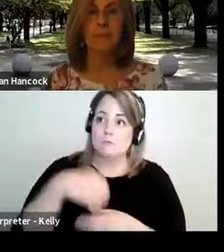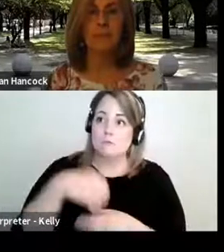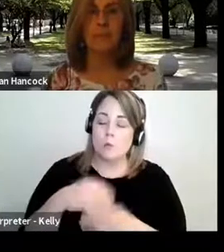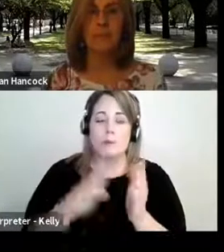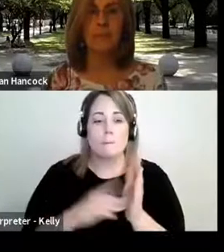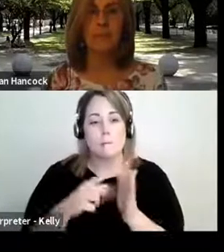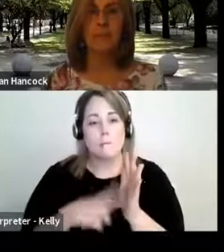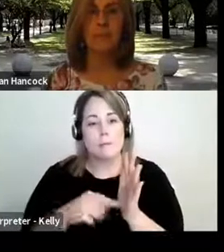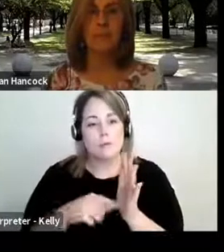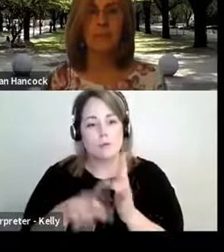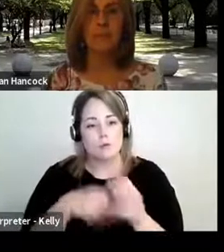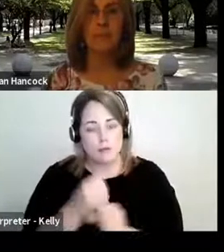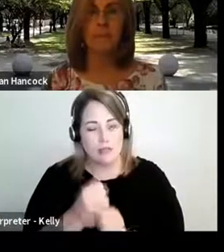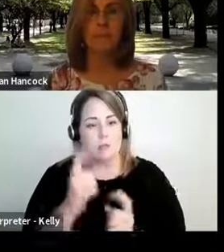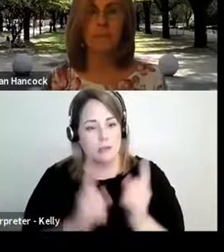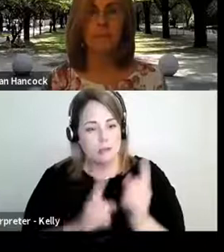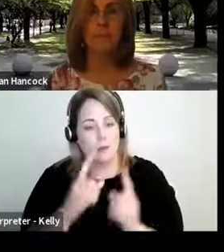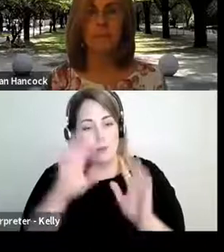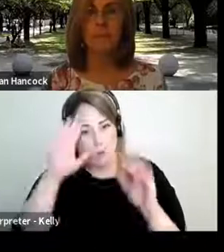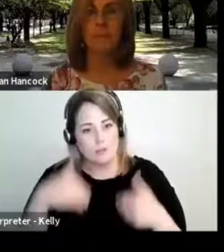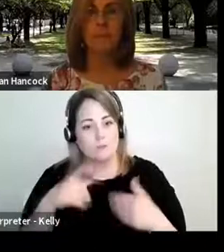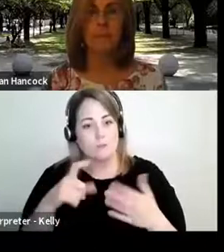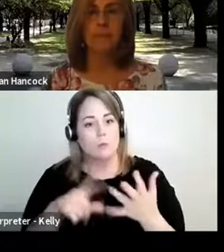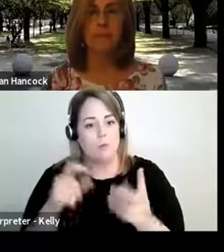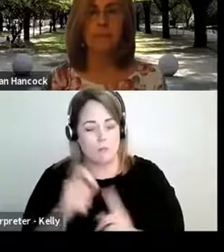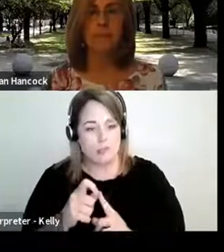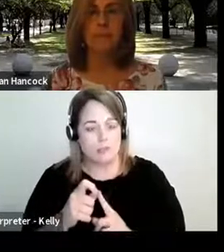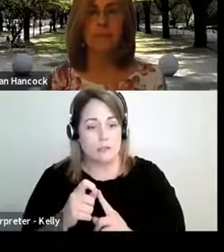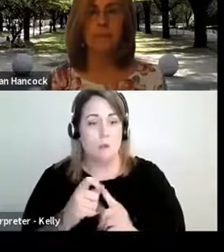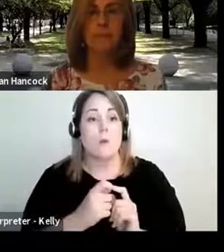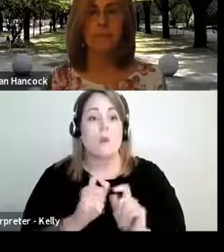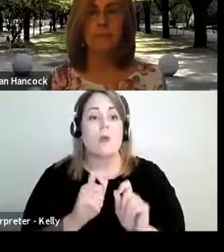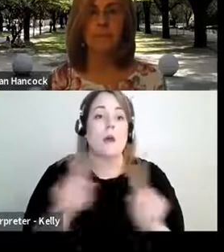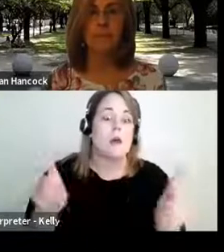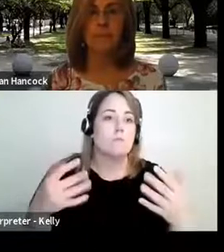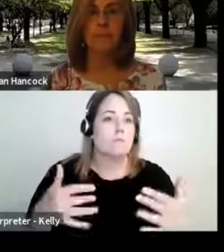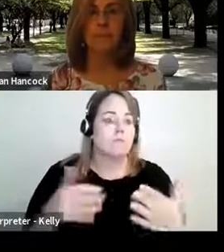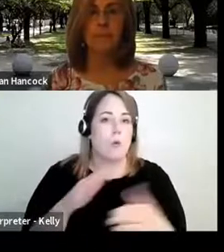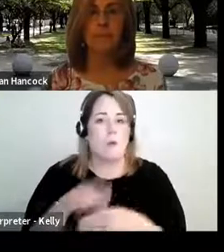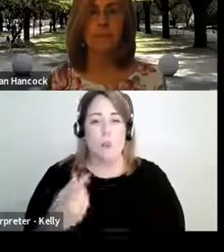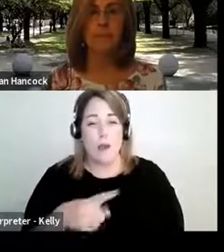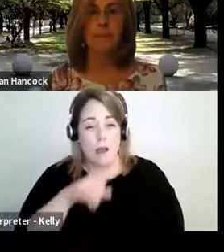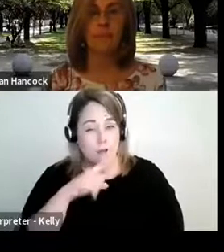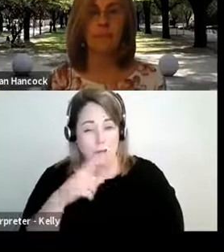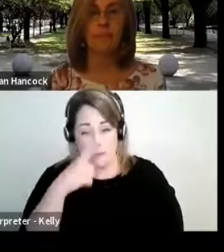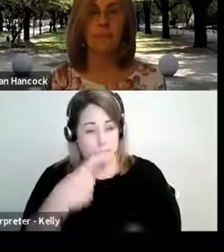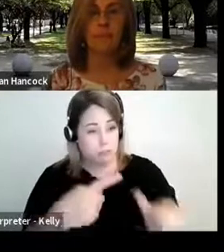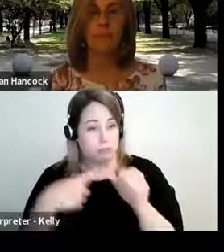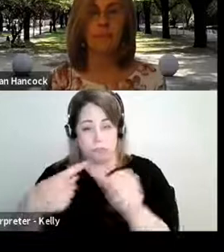autism community of practice, we got way over a hundred responses. People were really keen and